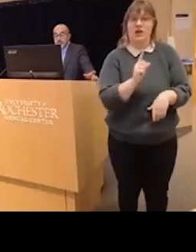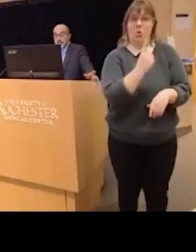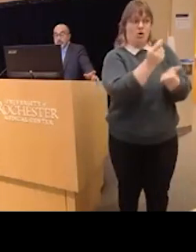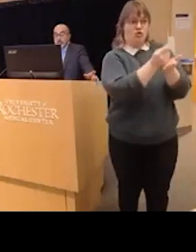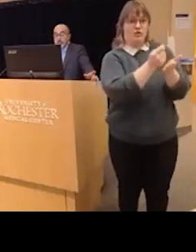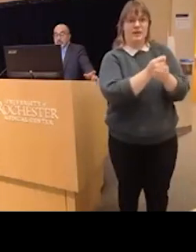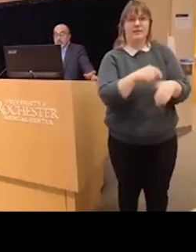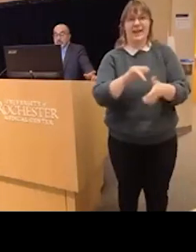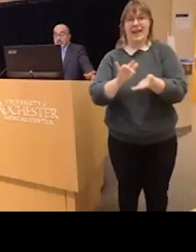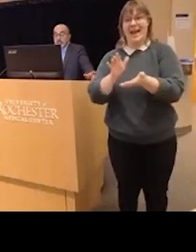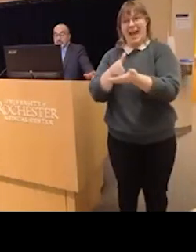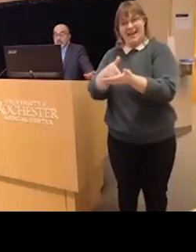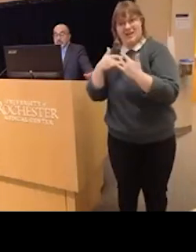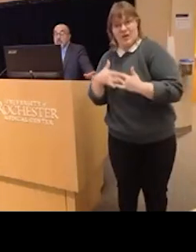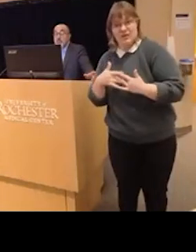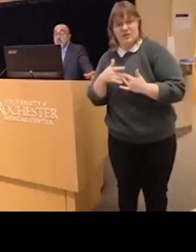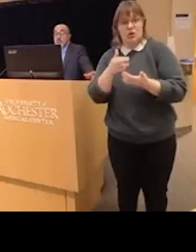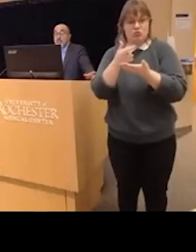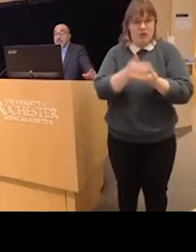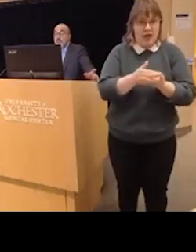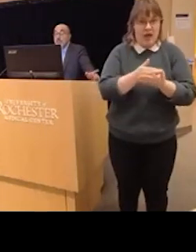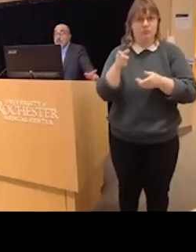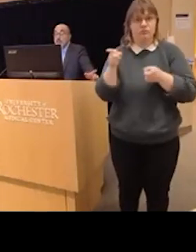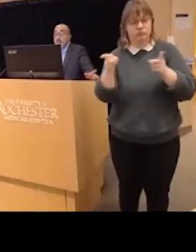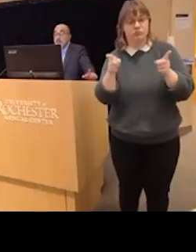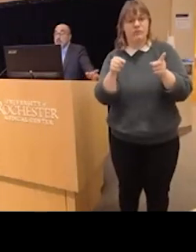or the rehab if they're not responders they do have the ability to get rerandomized to